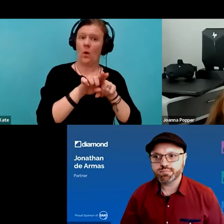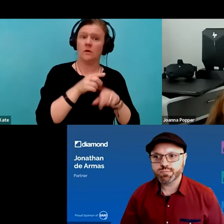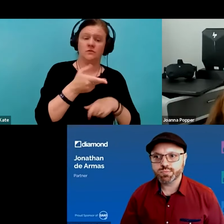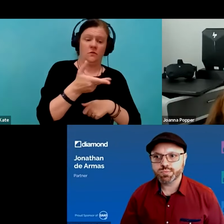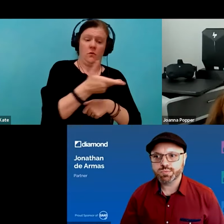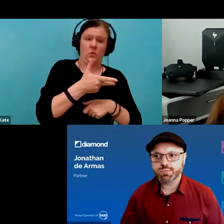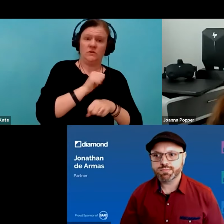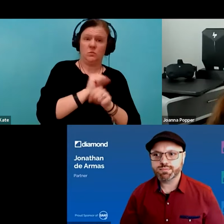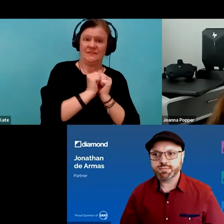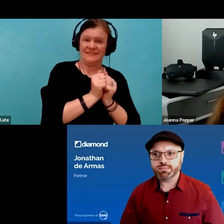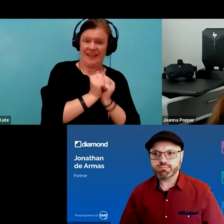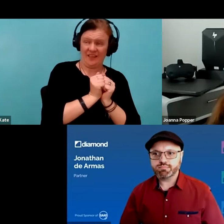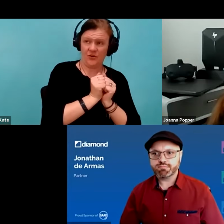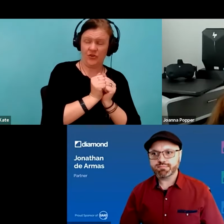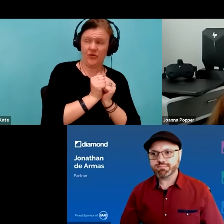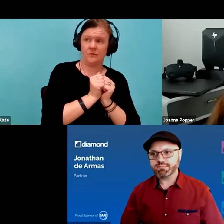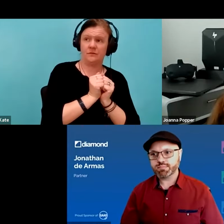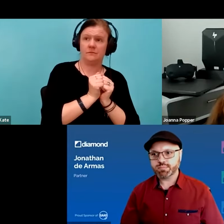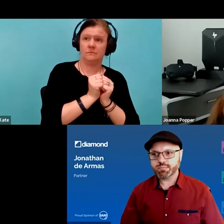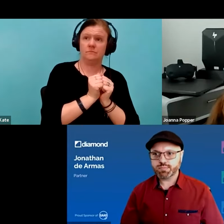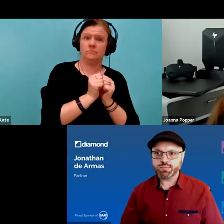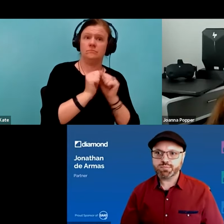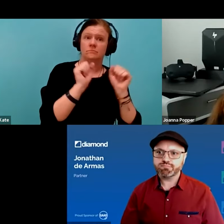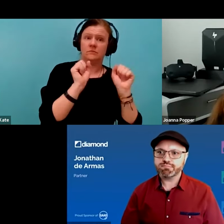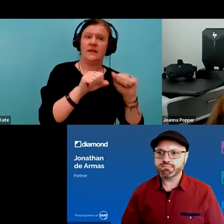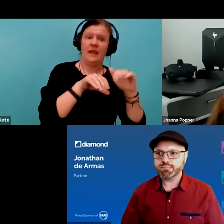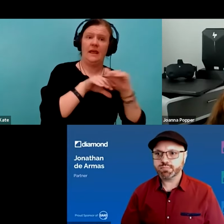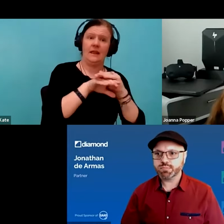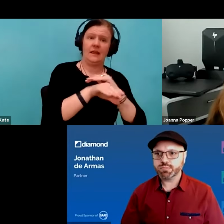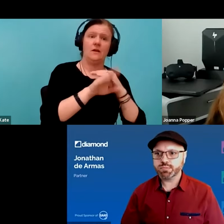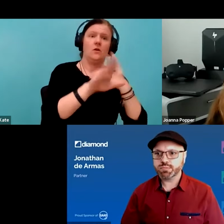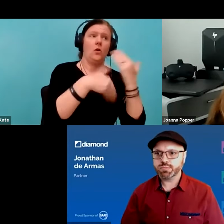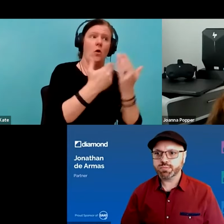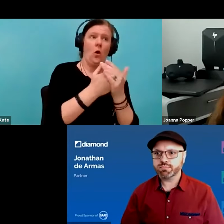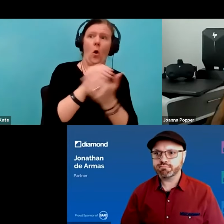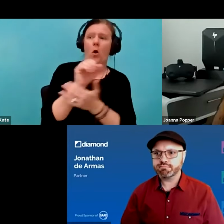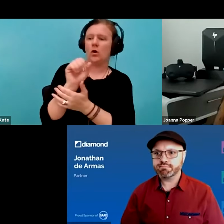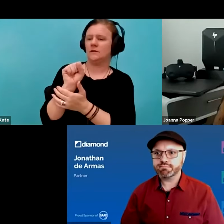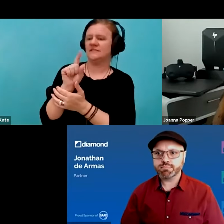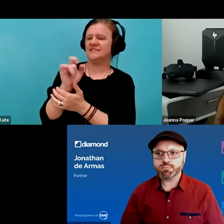together, you're able to access all of your steam VR content through a bridge with